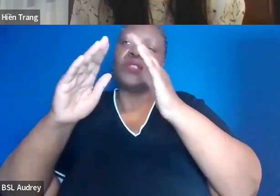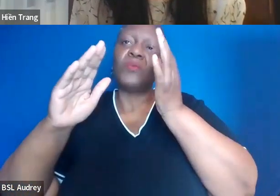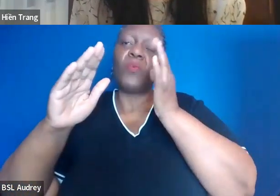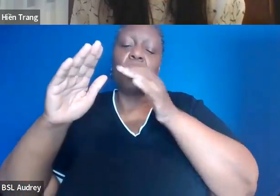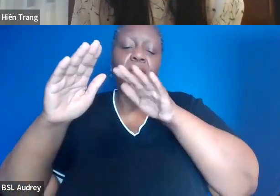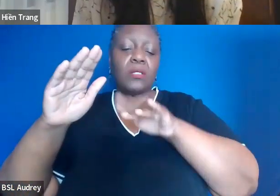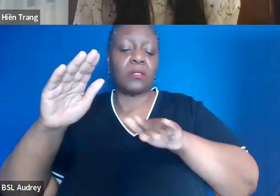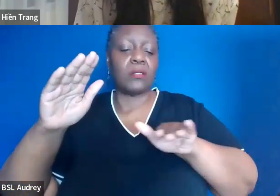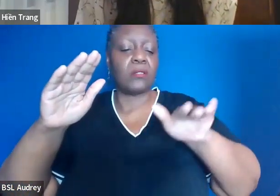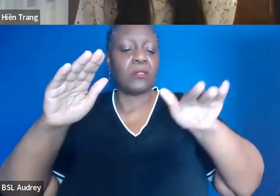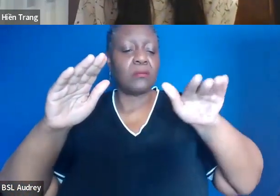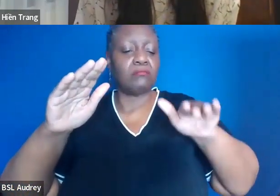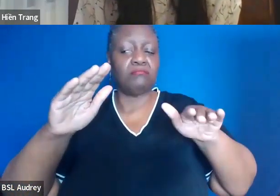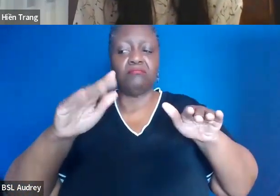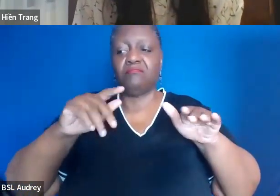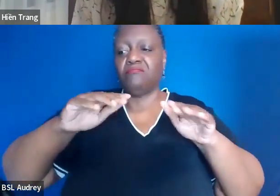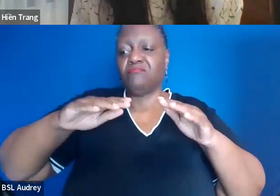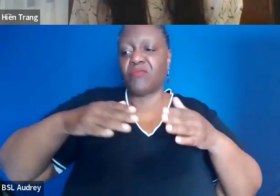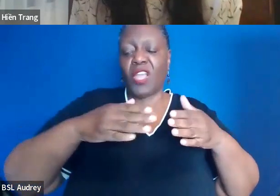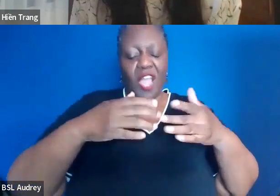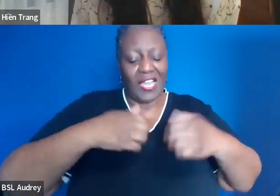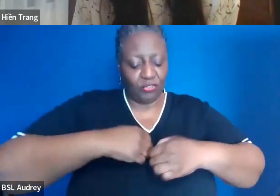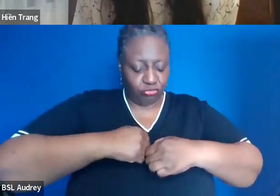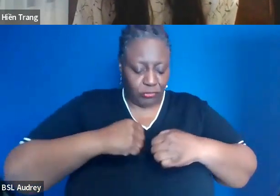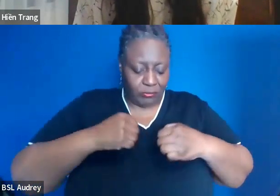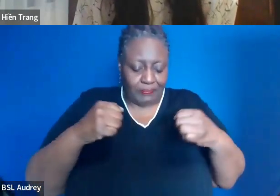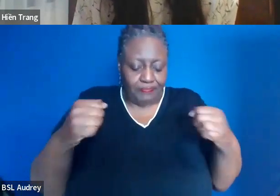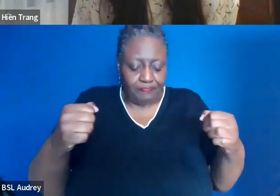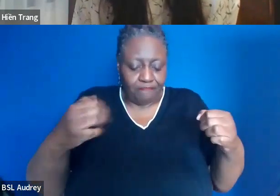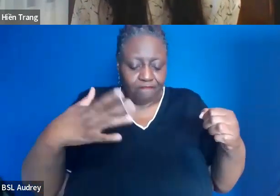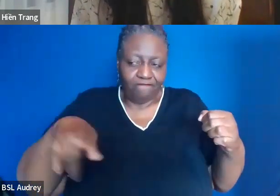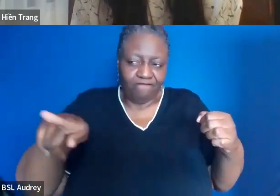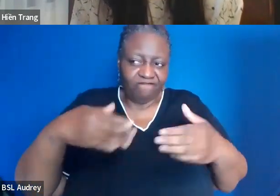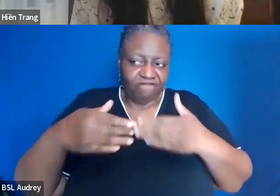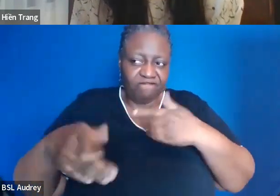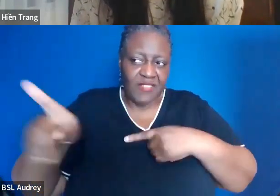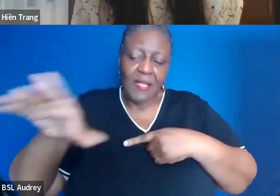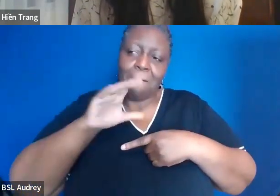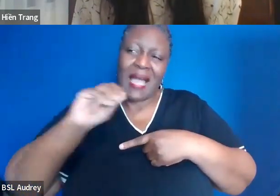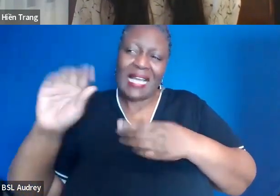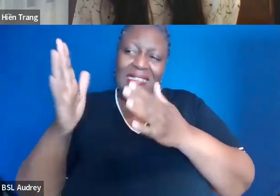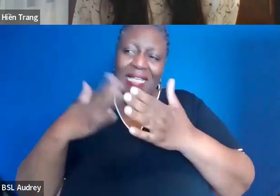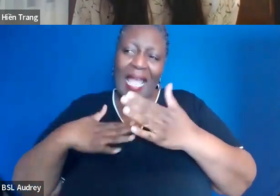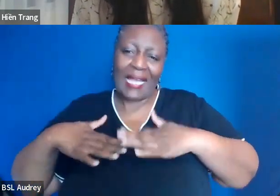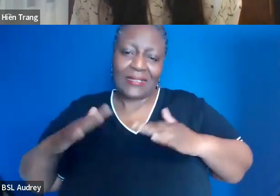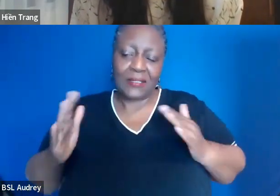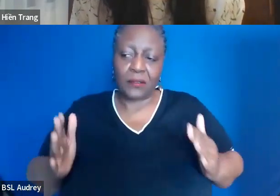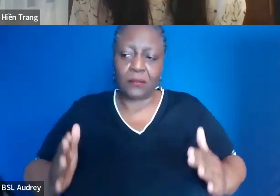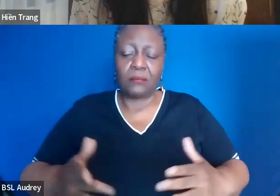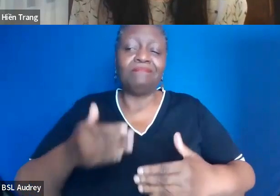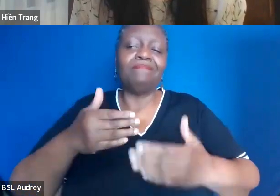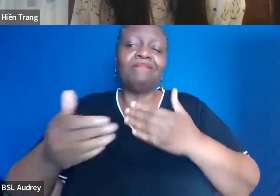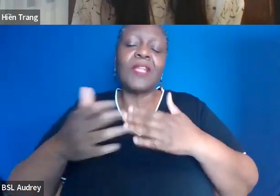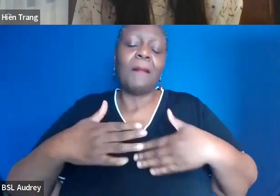I'll rip apart despite men's molding hands Nonetheless my heart remains red and pure